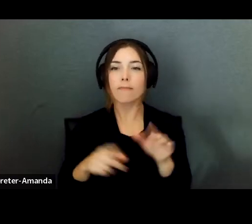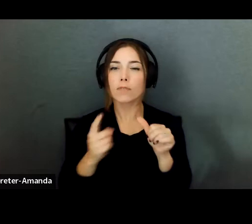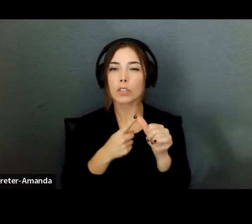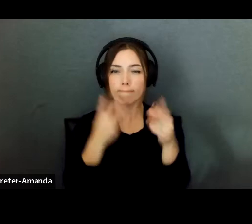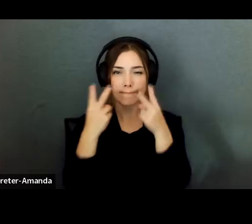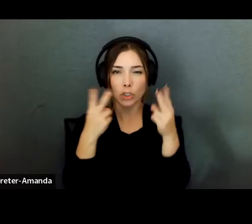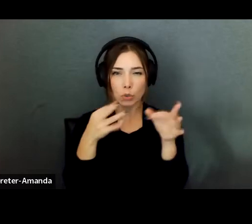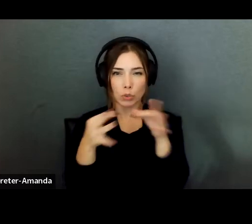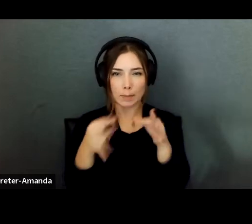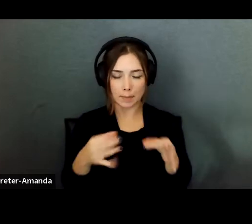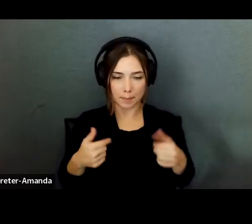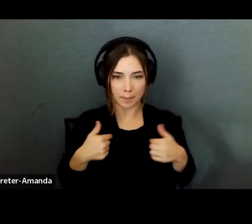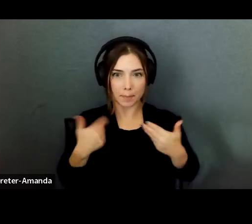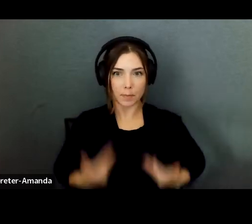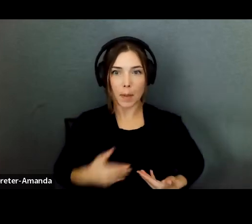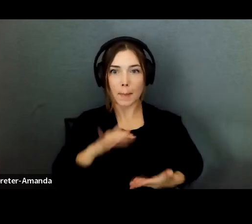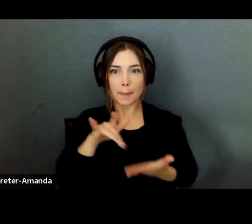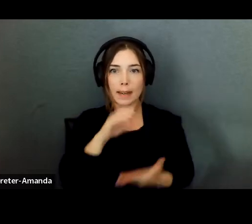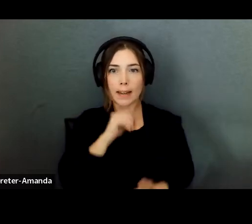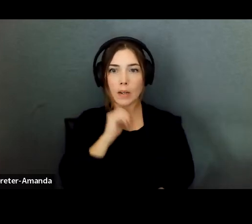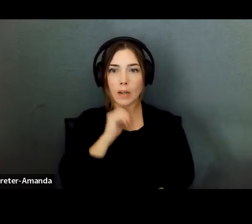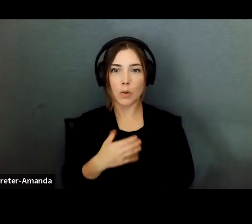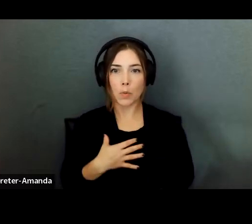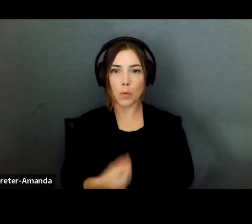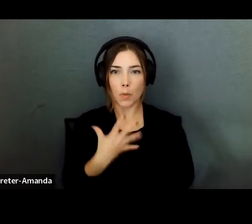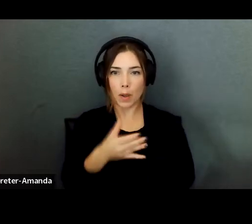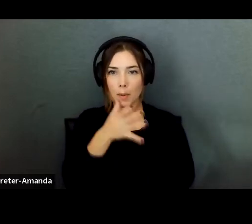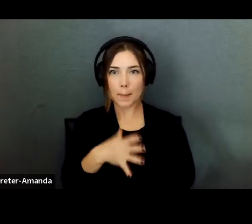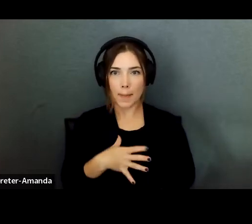Very long blond hair pulled back with blood head band.